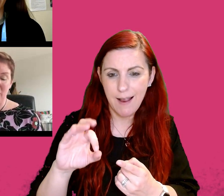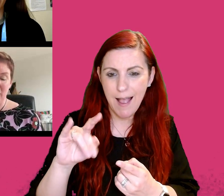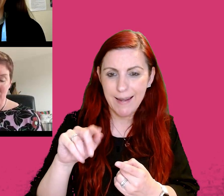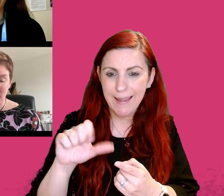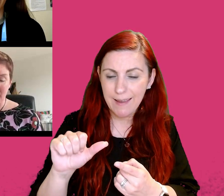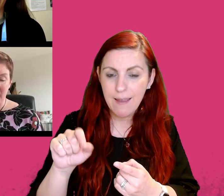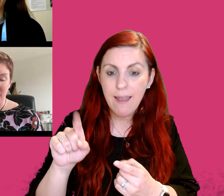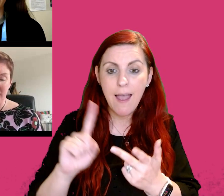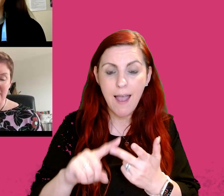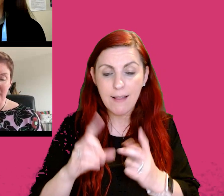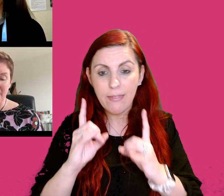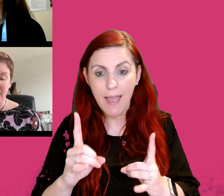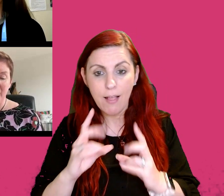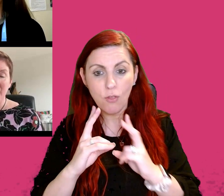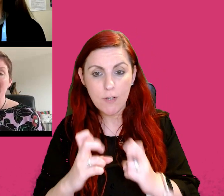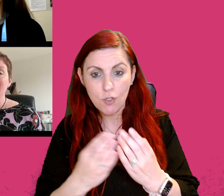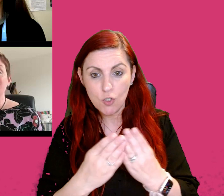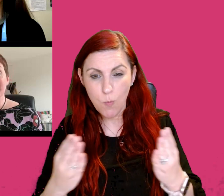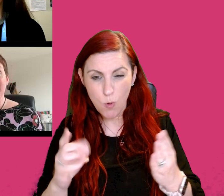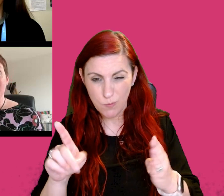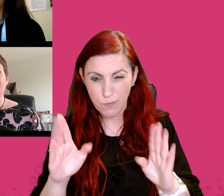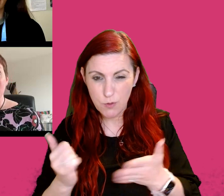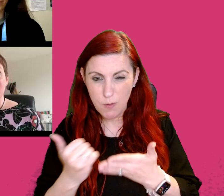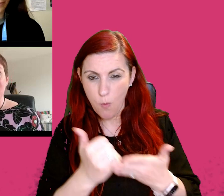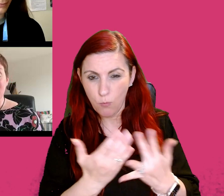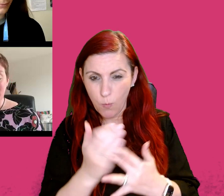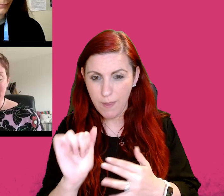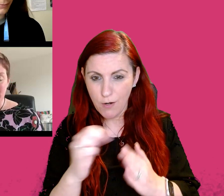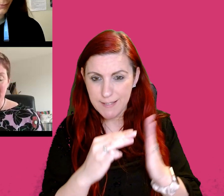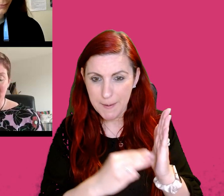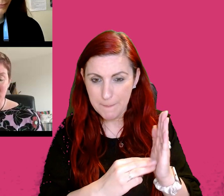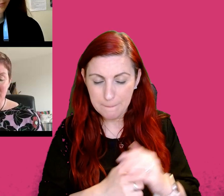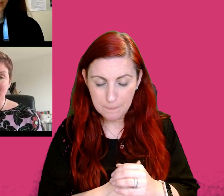through their conference and event scheme so let's kick off with our first Speaker who is